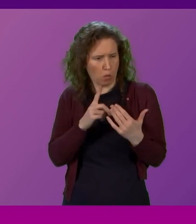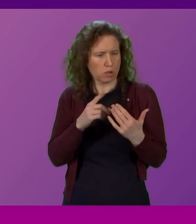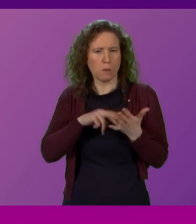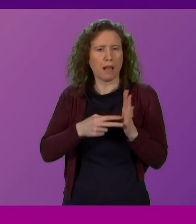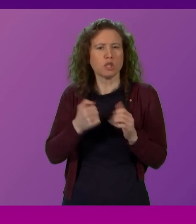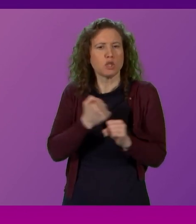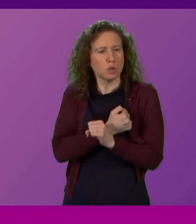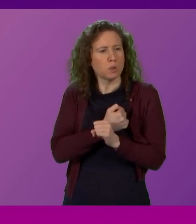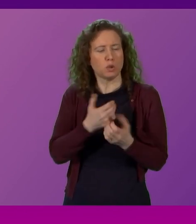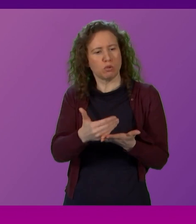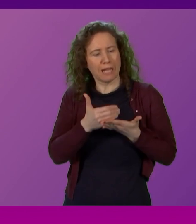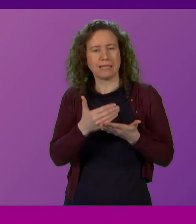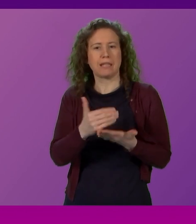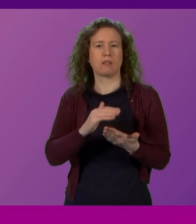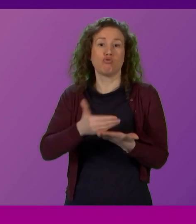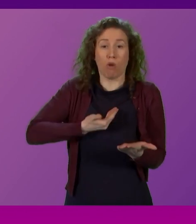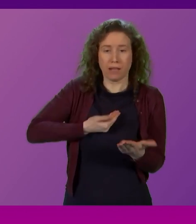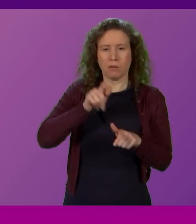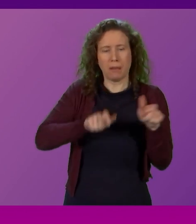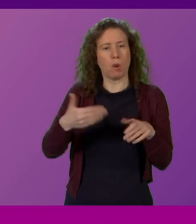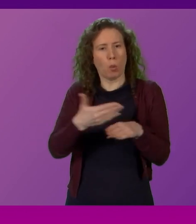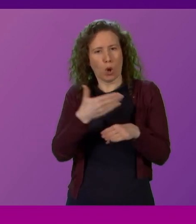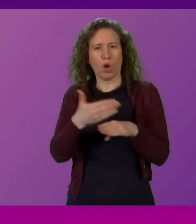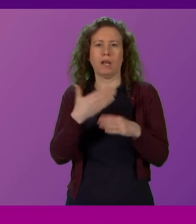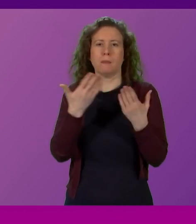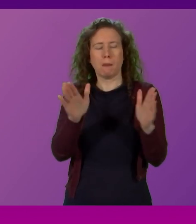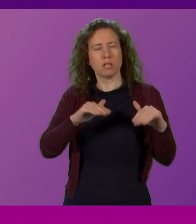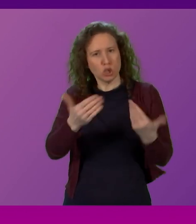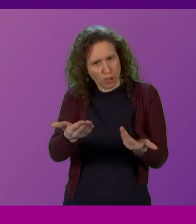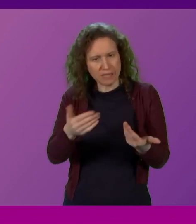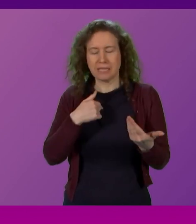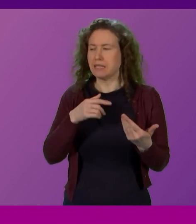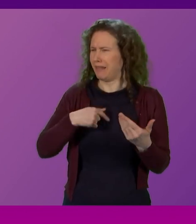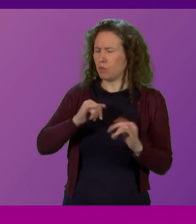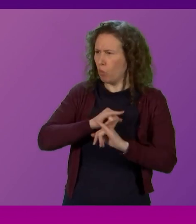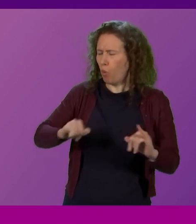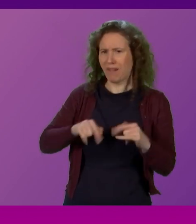Will she join me in condemning and opposing that brazen attack on trade union rights?